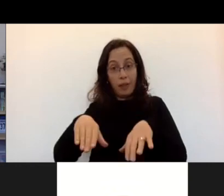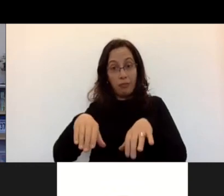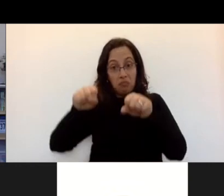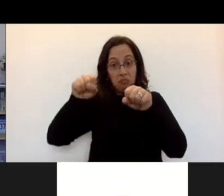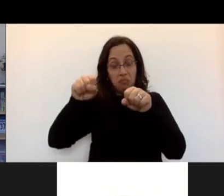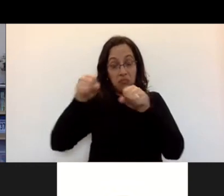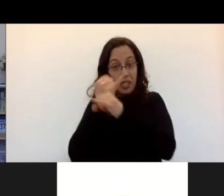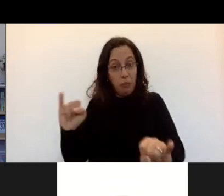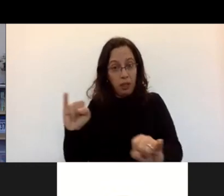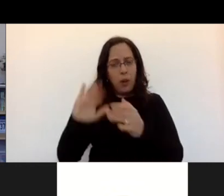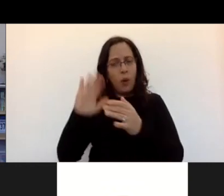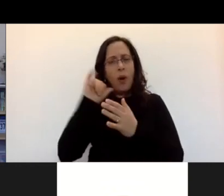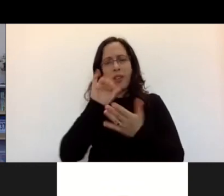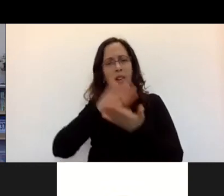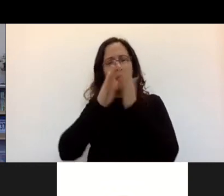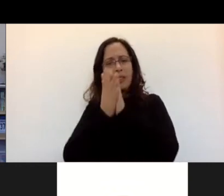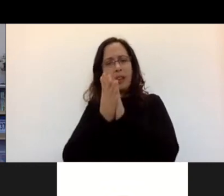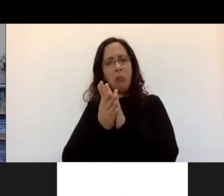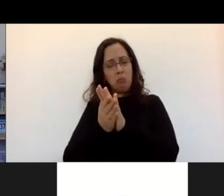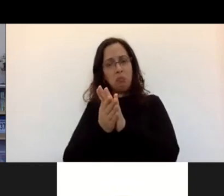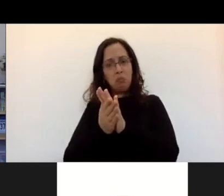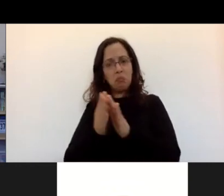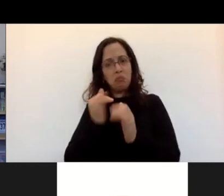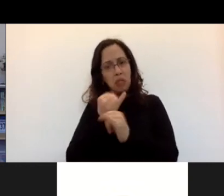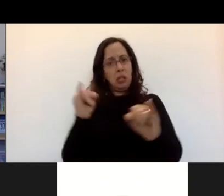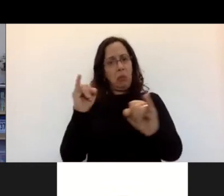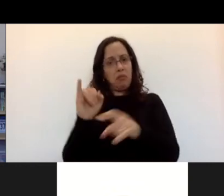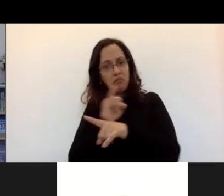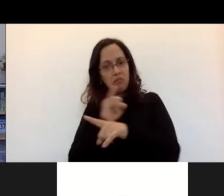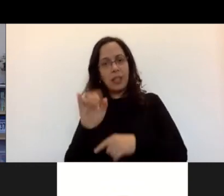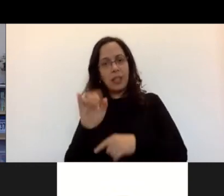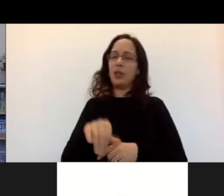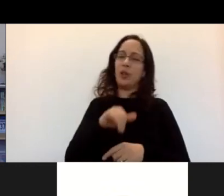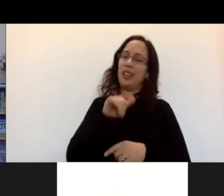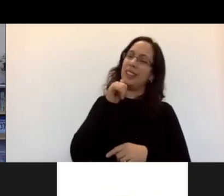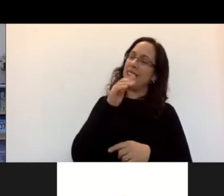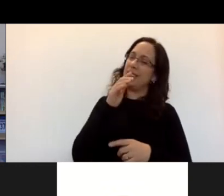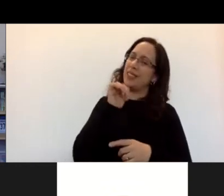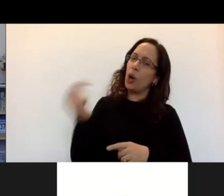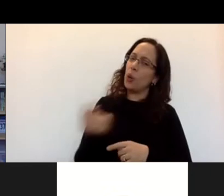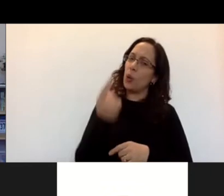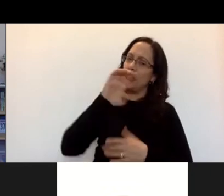well, that's a global story that's not something that just happened in the Middle East and I think